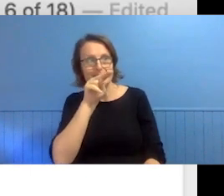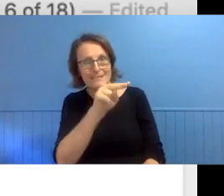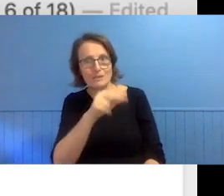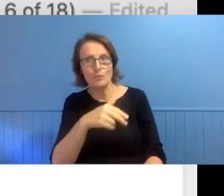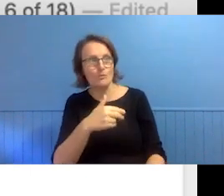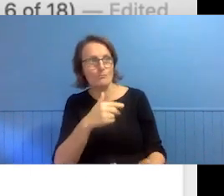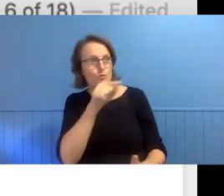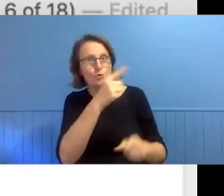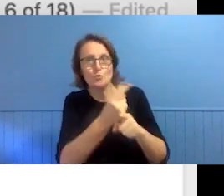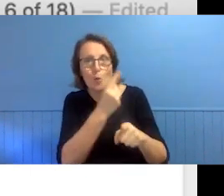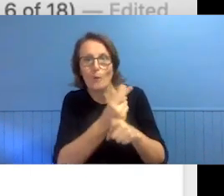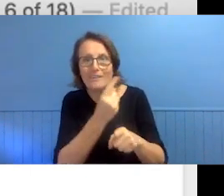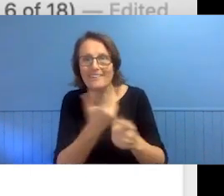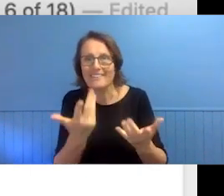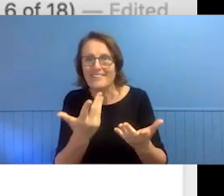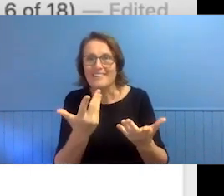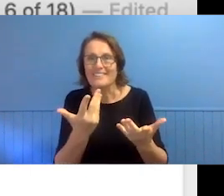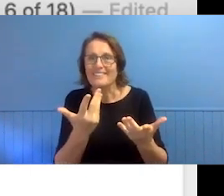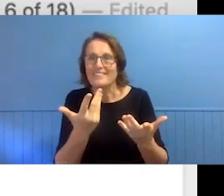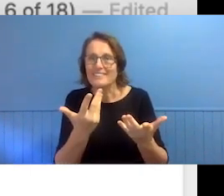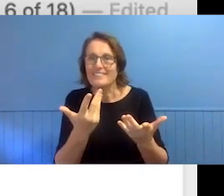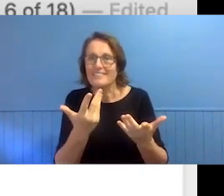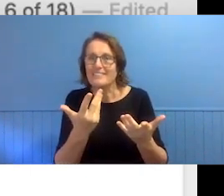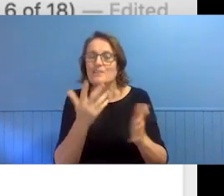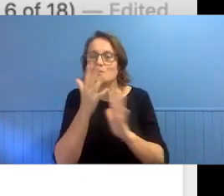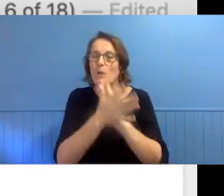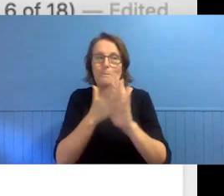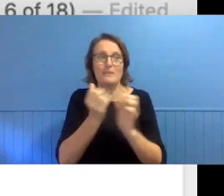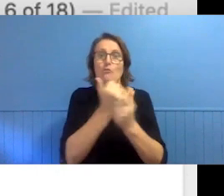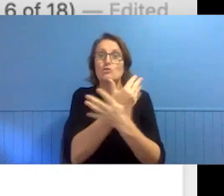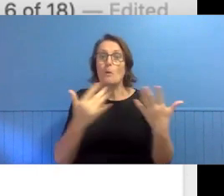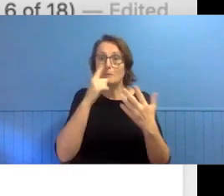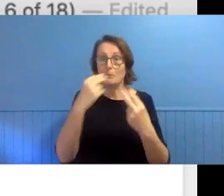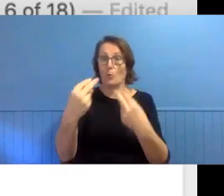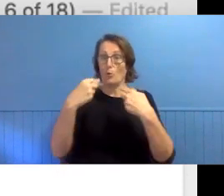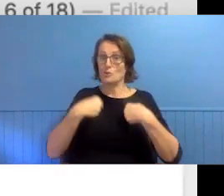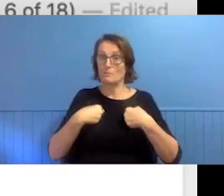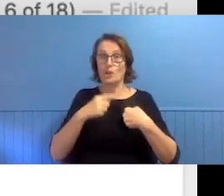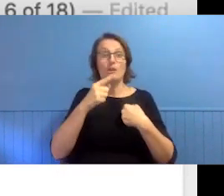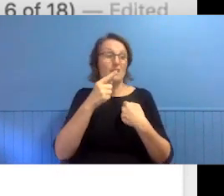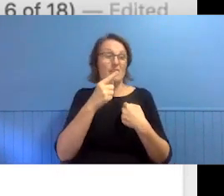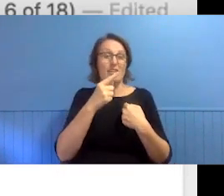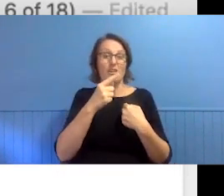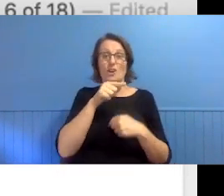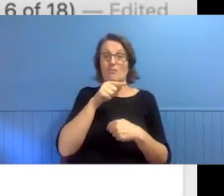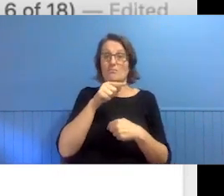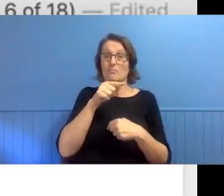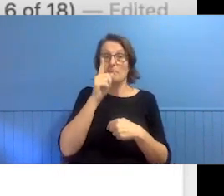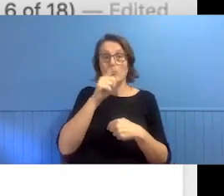number of people involved. There's other things like personality and cultural background that affect online disc inhibition. What I want